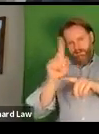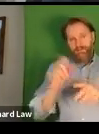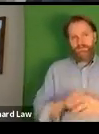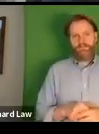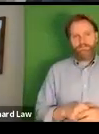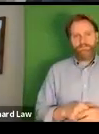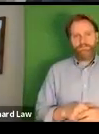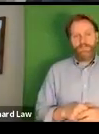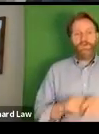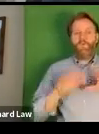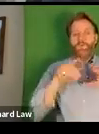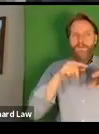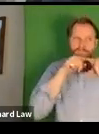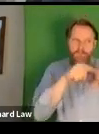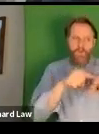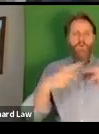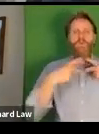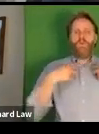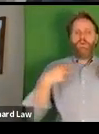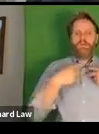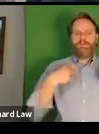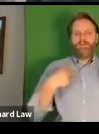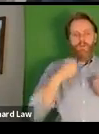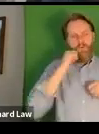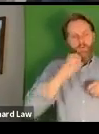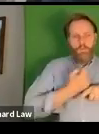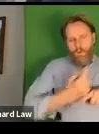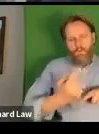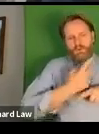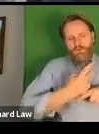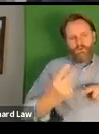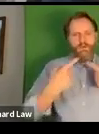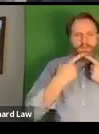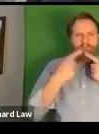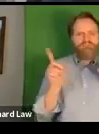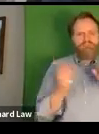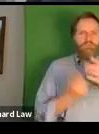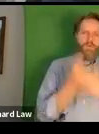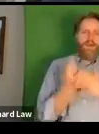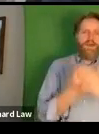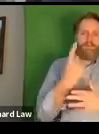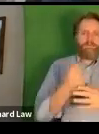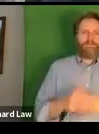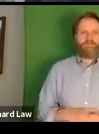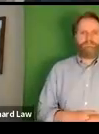tell us we need to do in the next couple of weeks. Okay thanks Mark we're about halfway